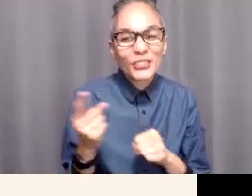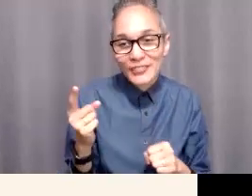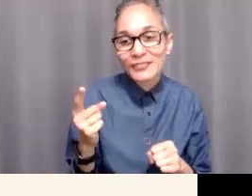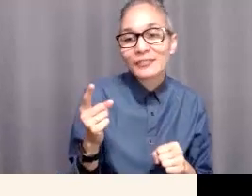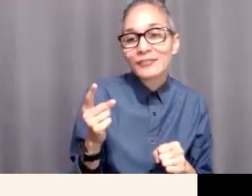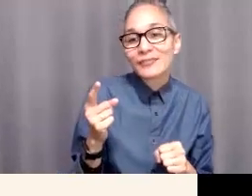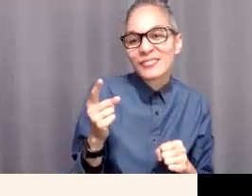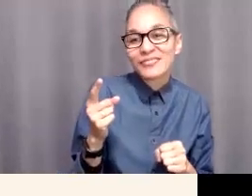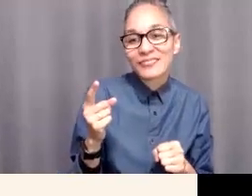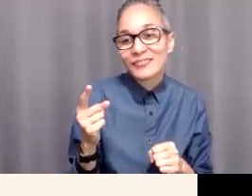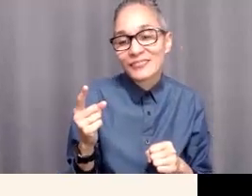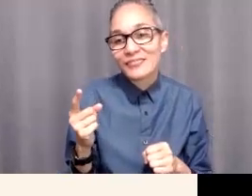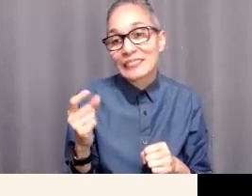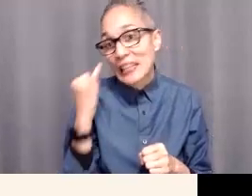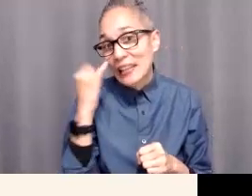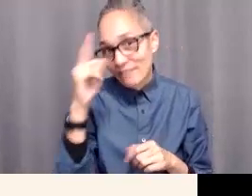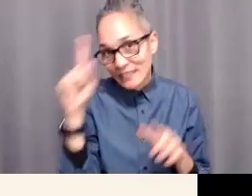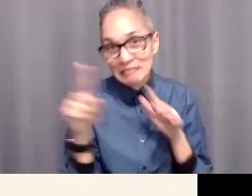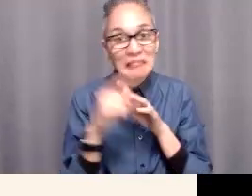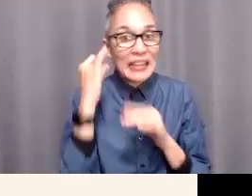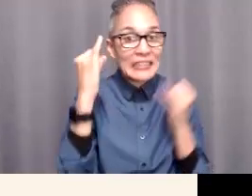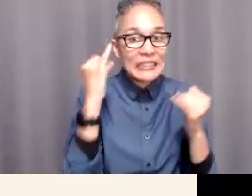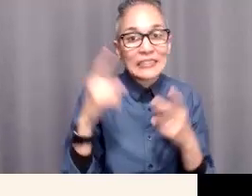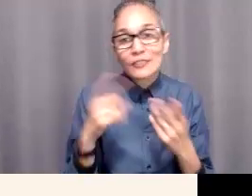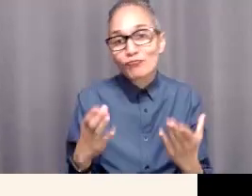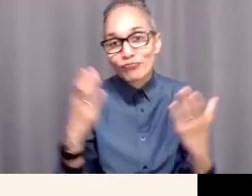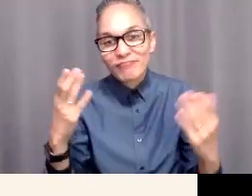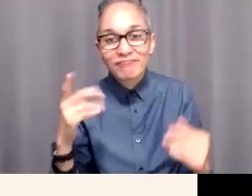So if you have any ideas or suggestions, if you're doing something